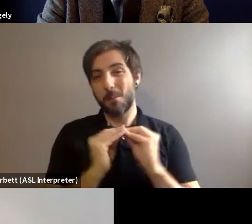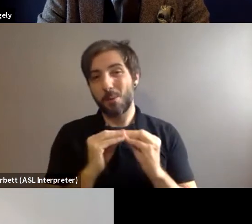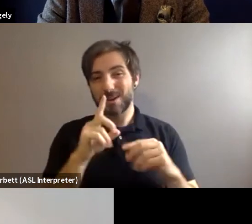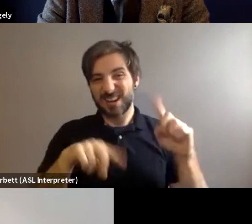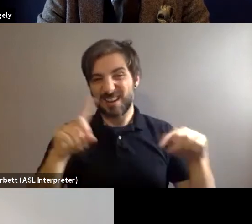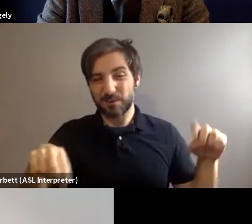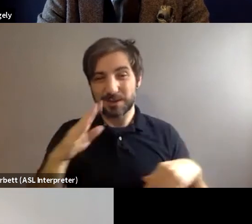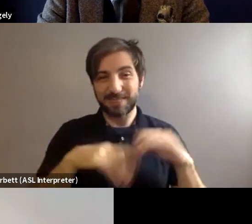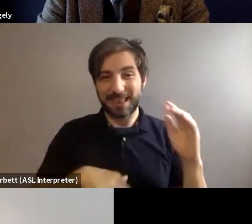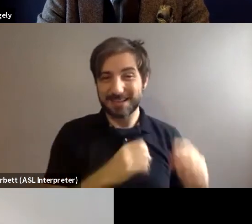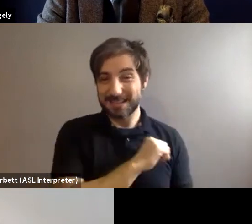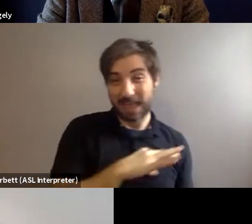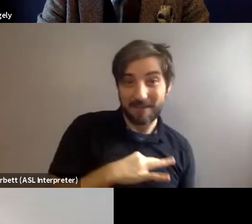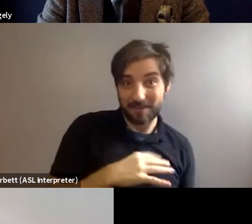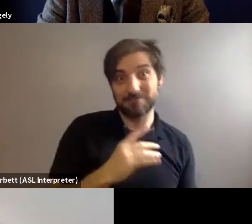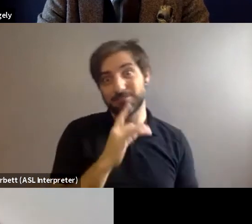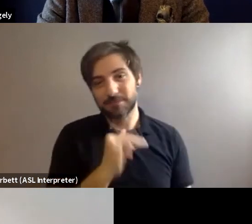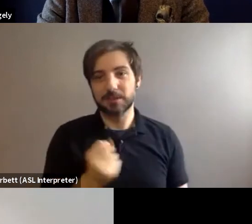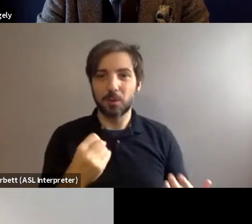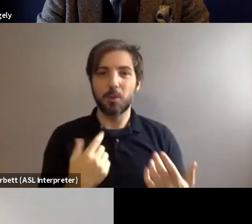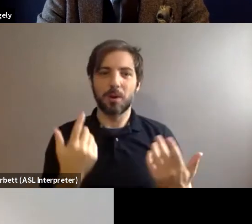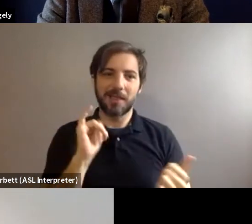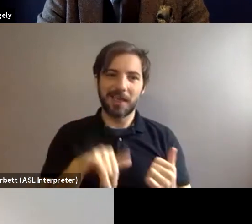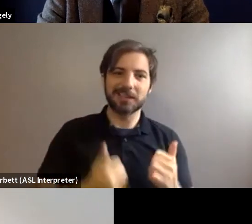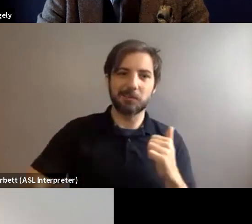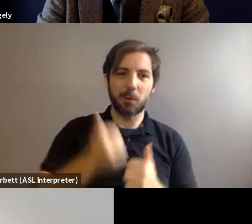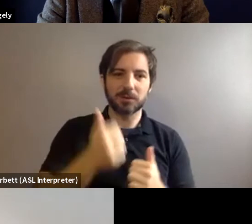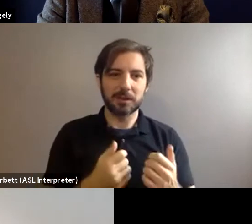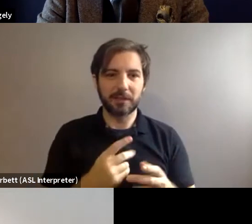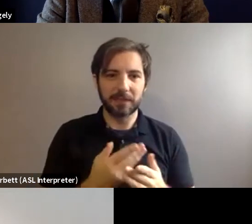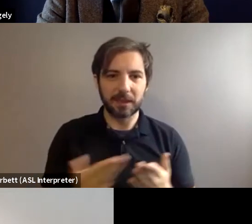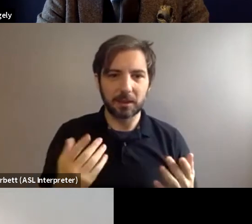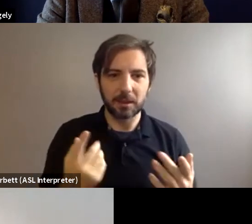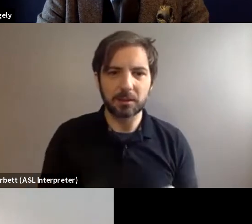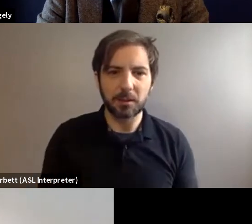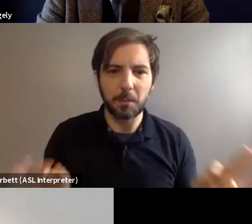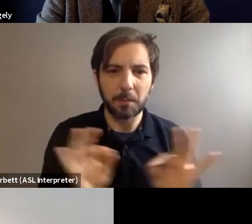of the things that we've been talking about the most in terms of how we uh change that